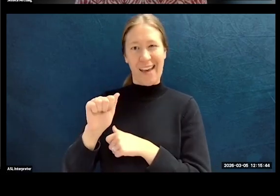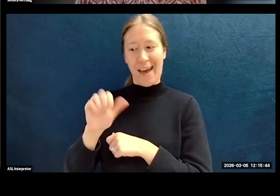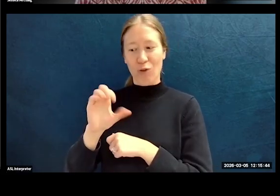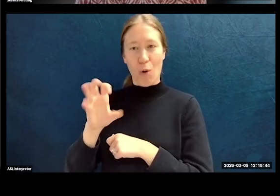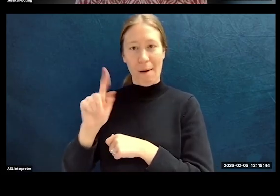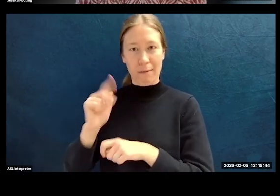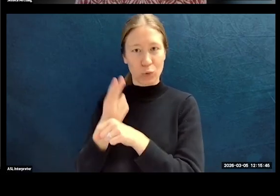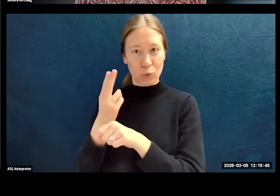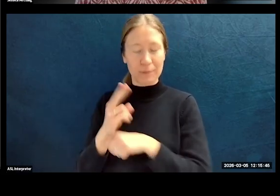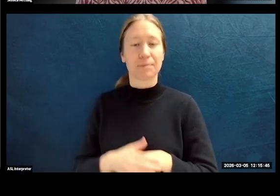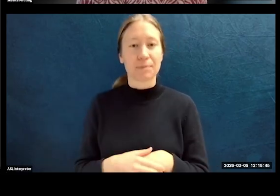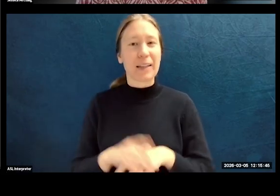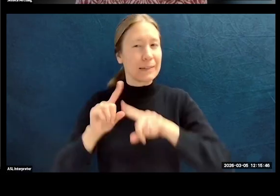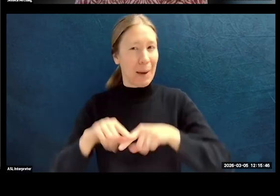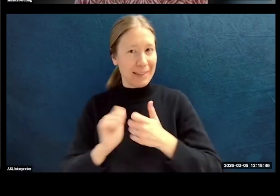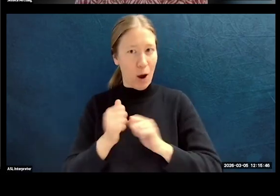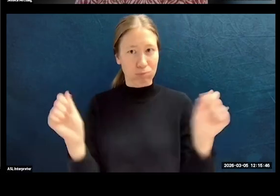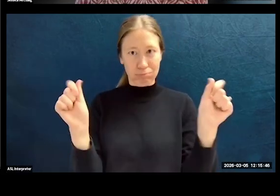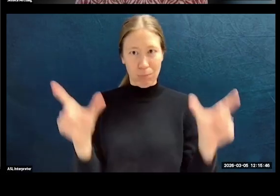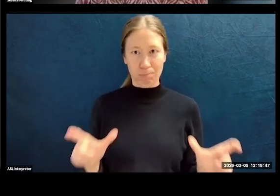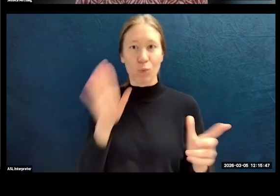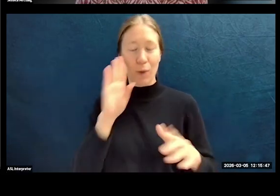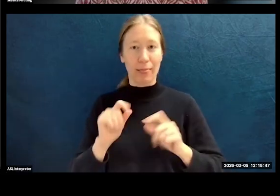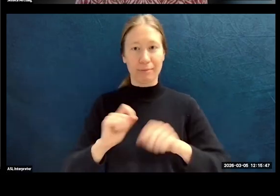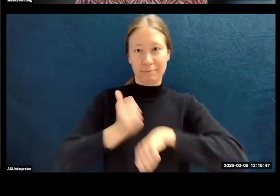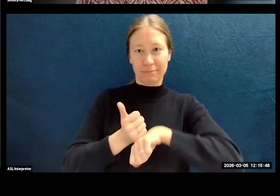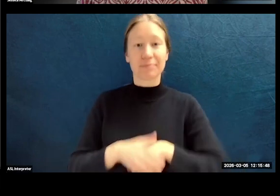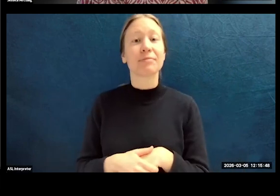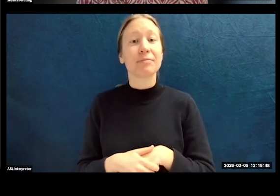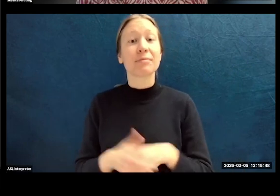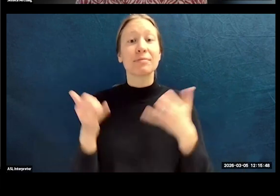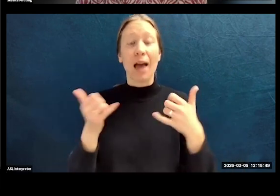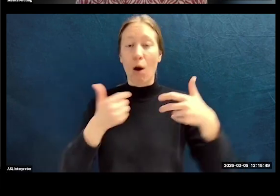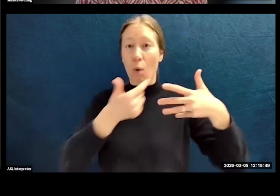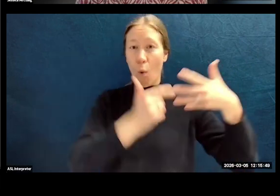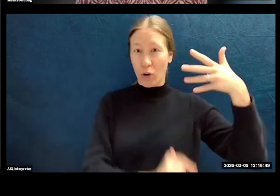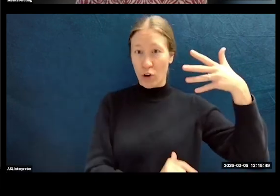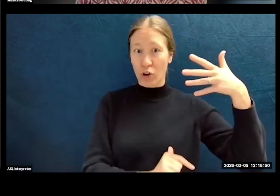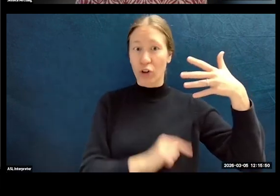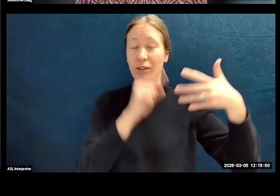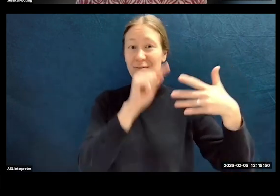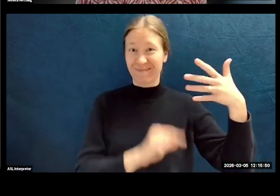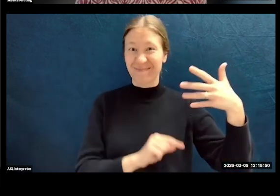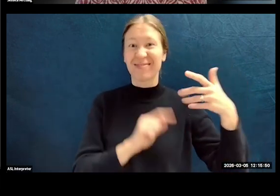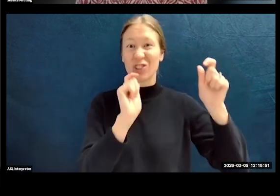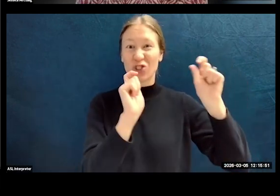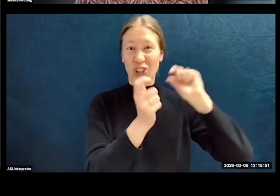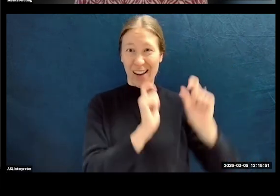When you have the All Tools menu open, the other thing to note is that the order of the tools is also going to vary by person.